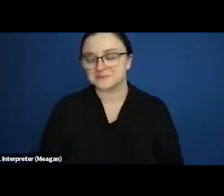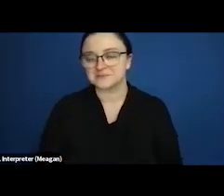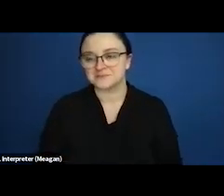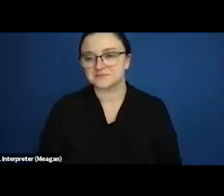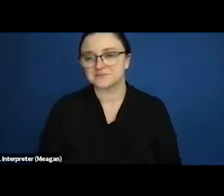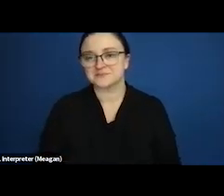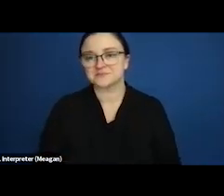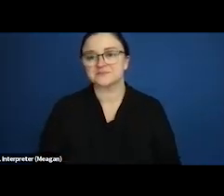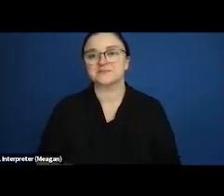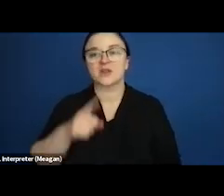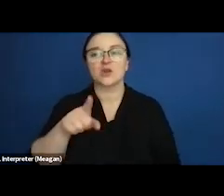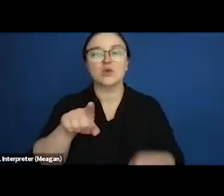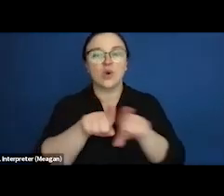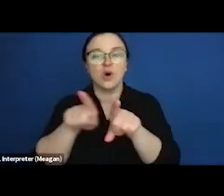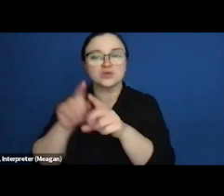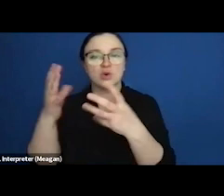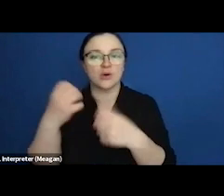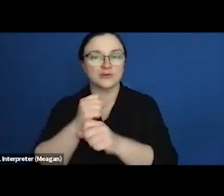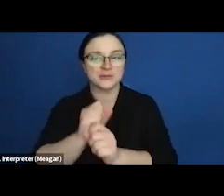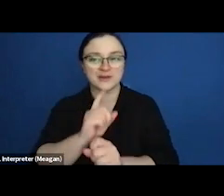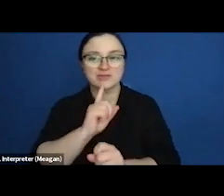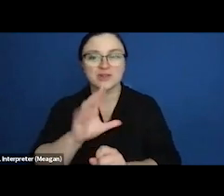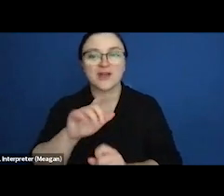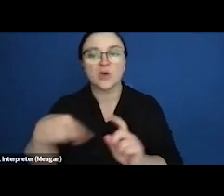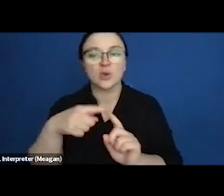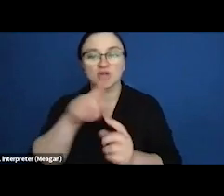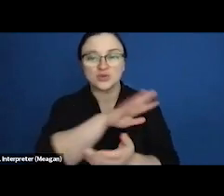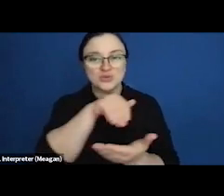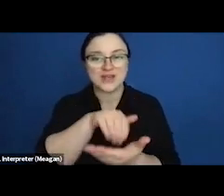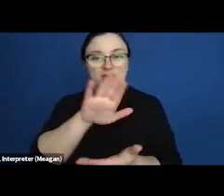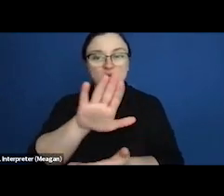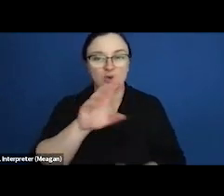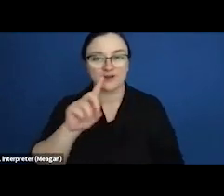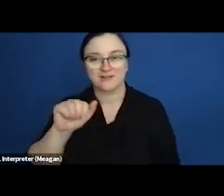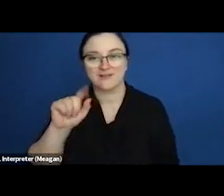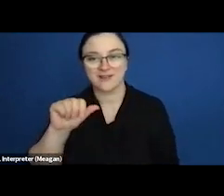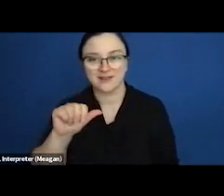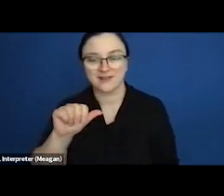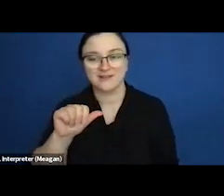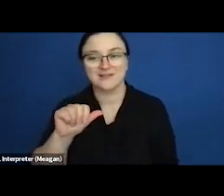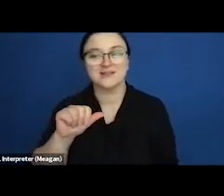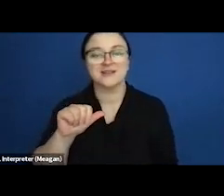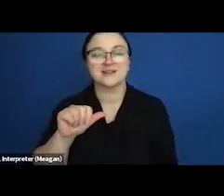You also wanna ensure that when you center your data, that it authored privileges